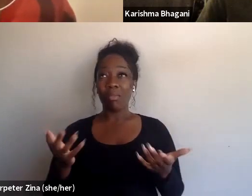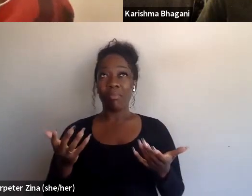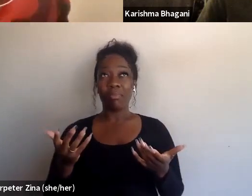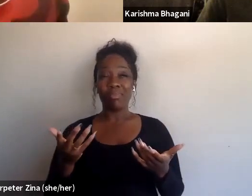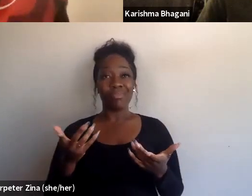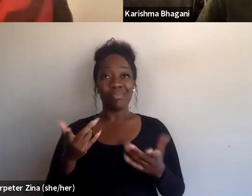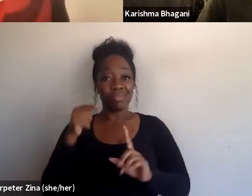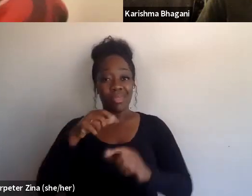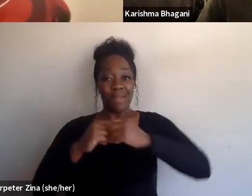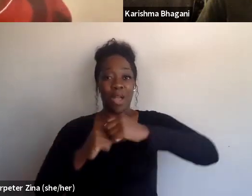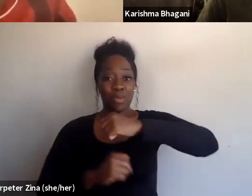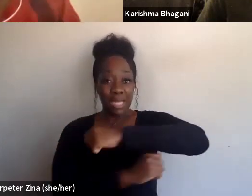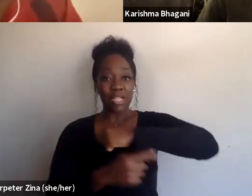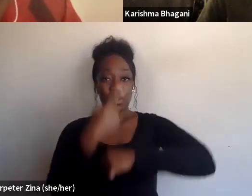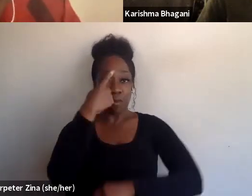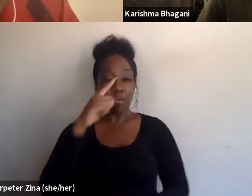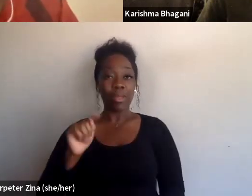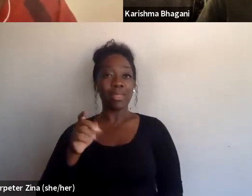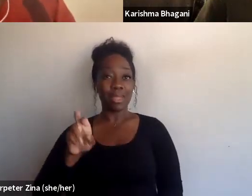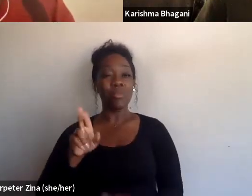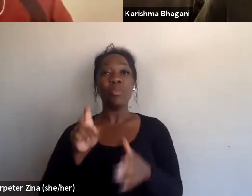You need to have that audience in front of you.